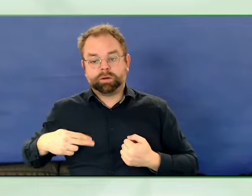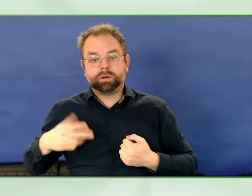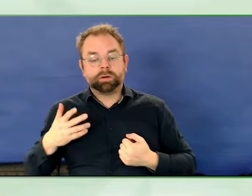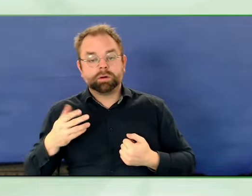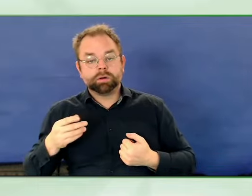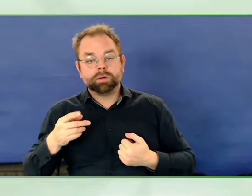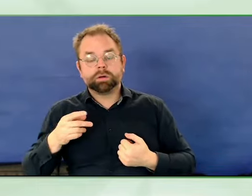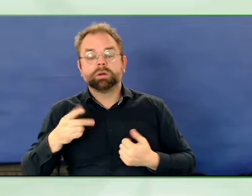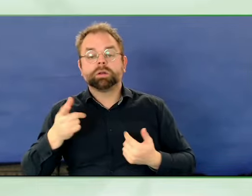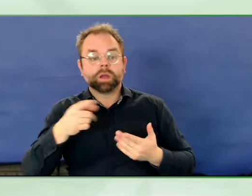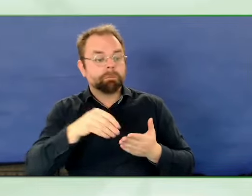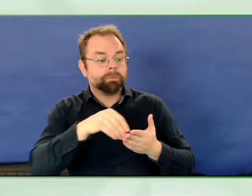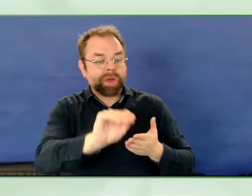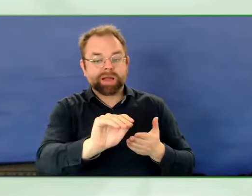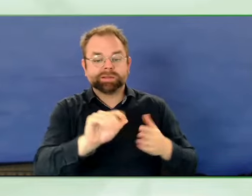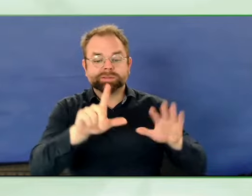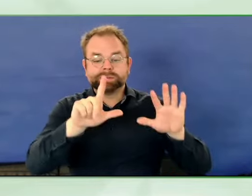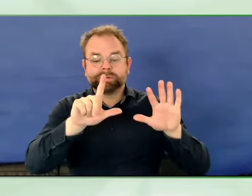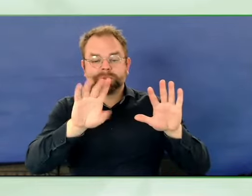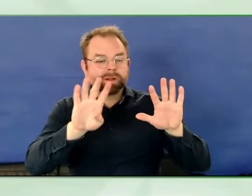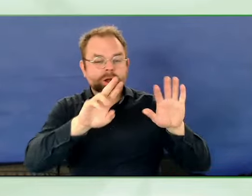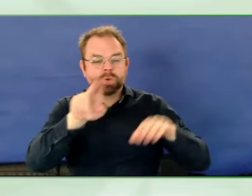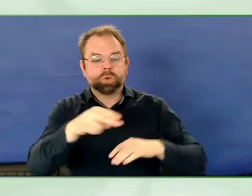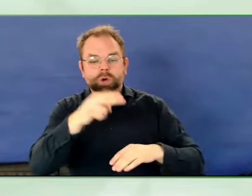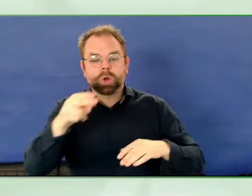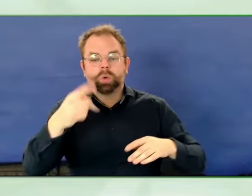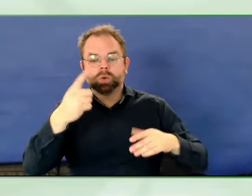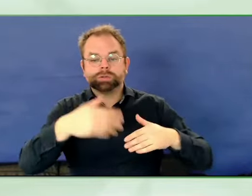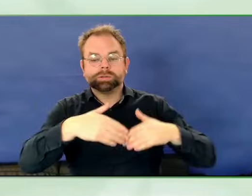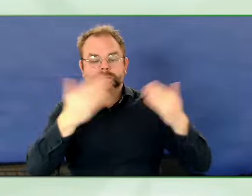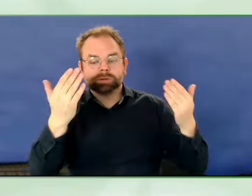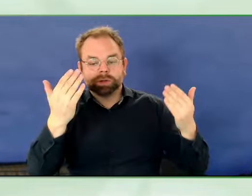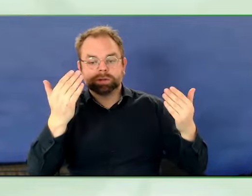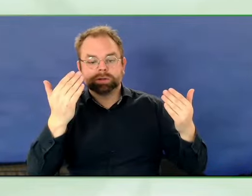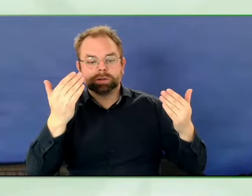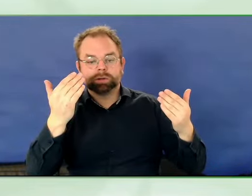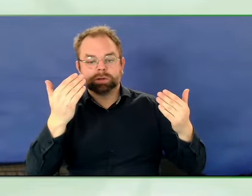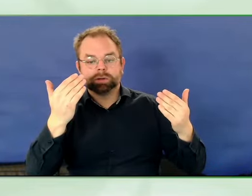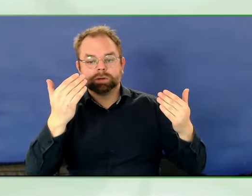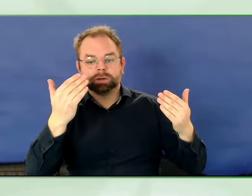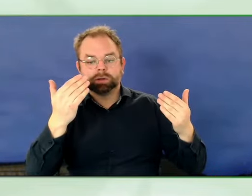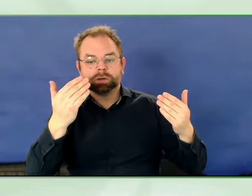You are very persuasive as a person. It feels like your passion comes through.